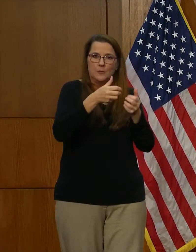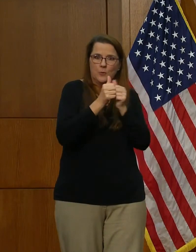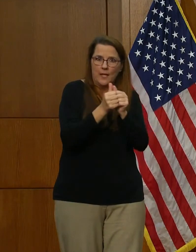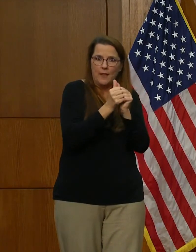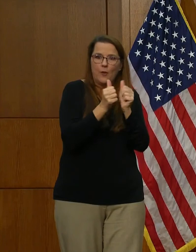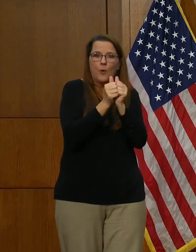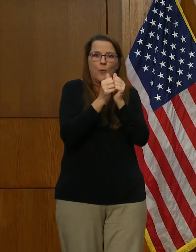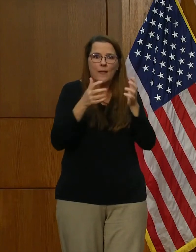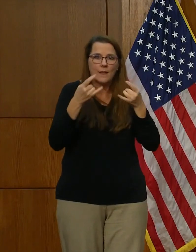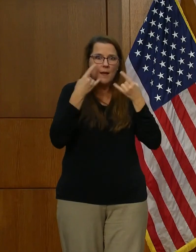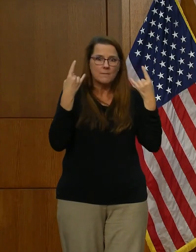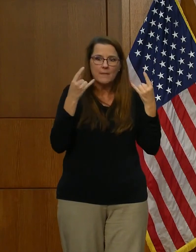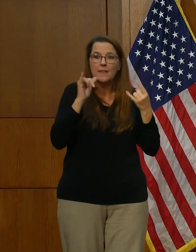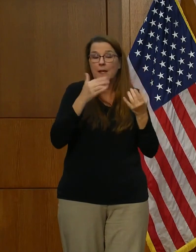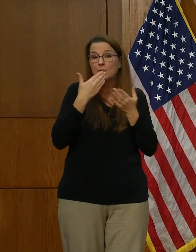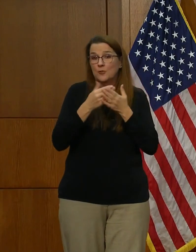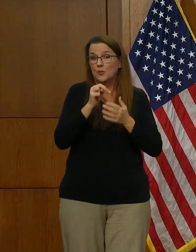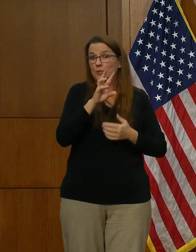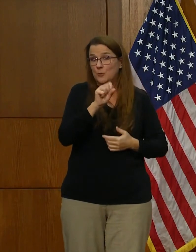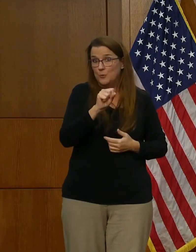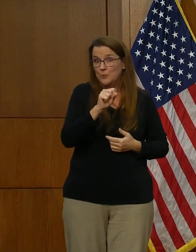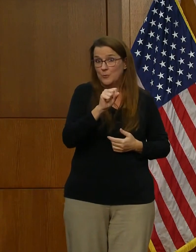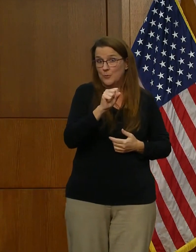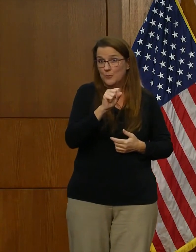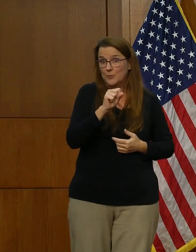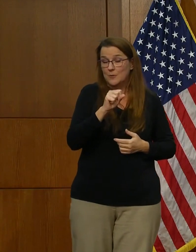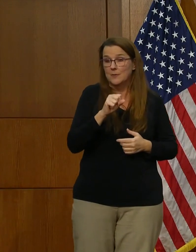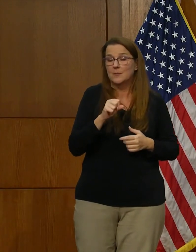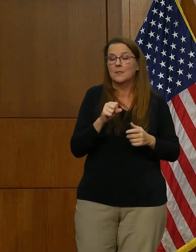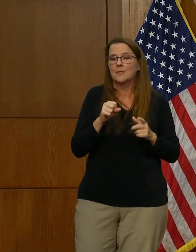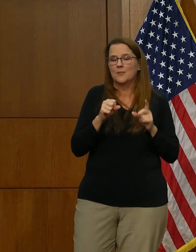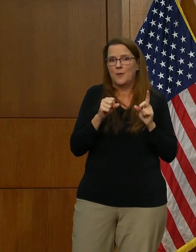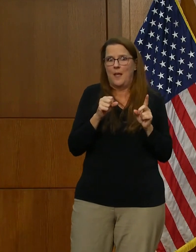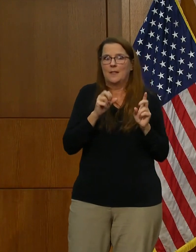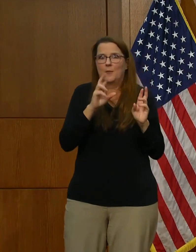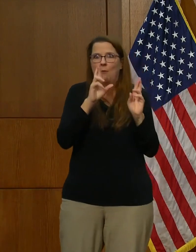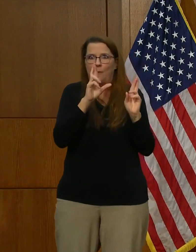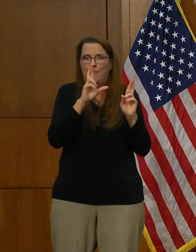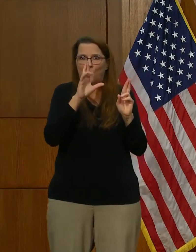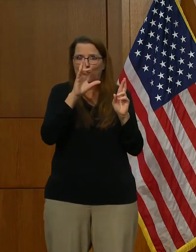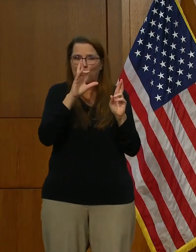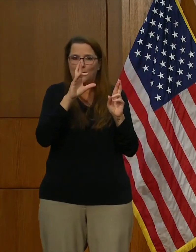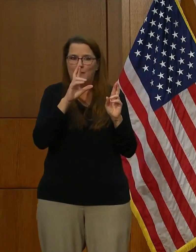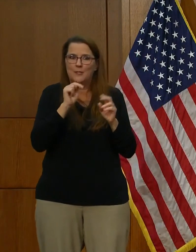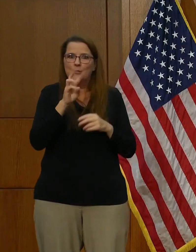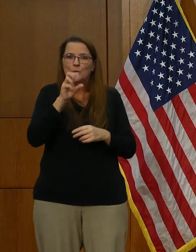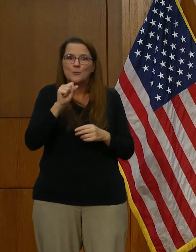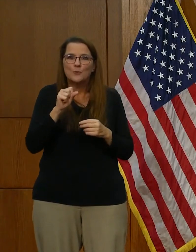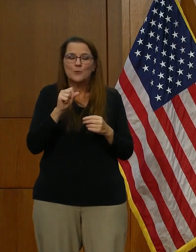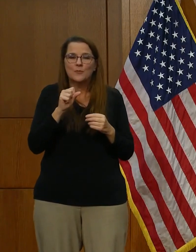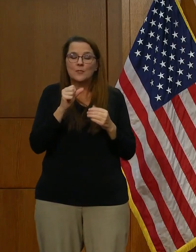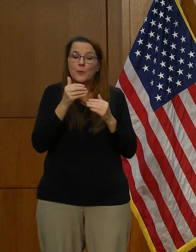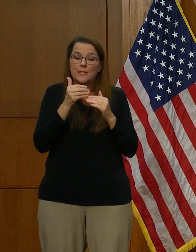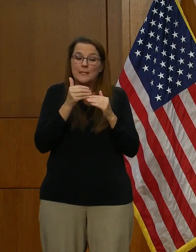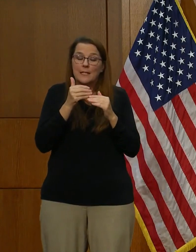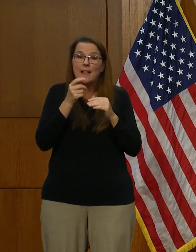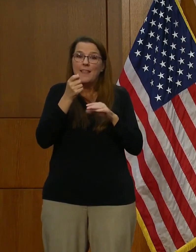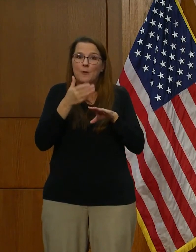OTHER FULLY VACCINATED PEOPLE. THAT'S GOOD NEWS. THIS IS JUST